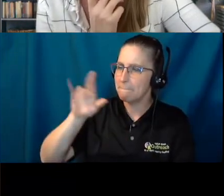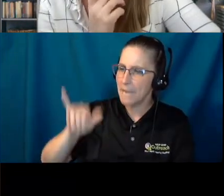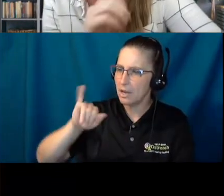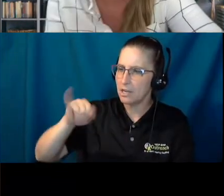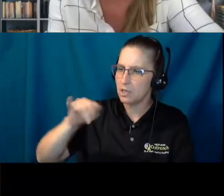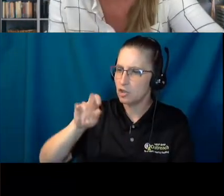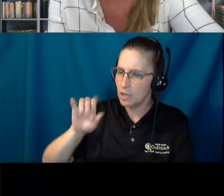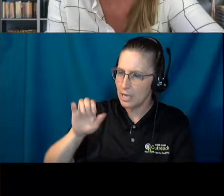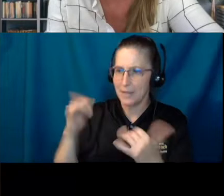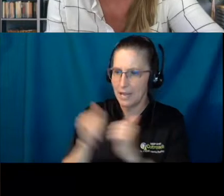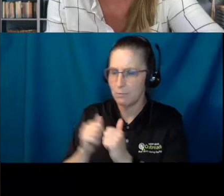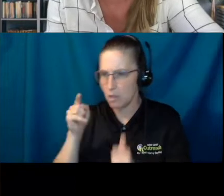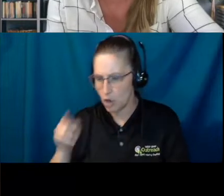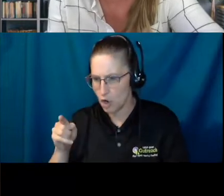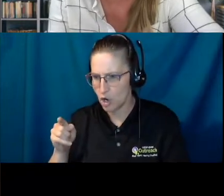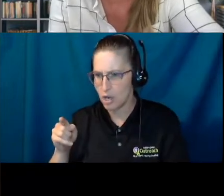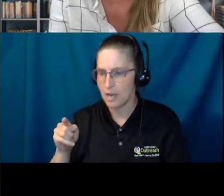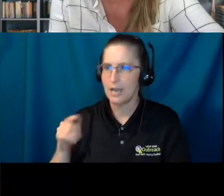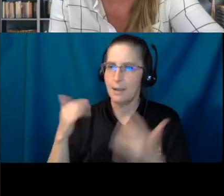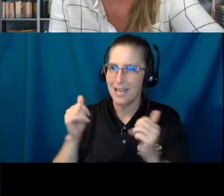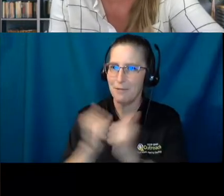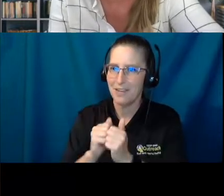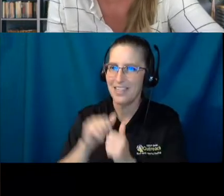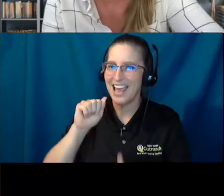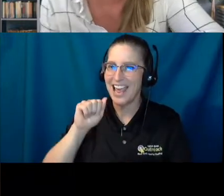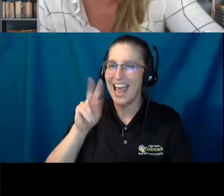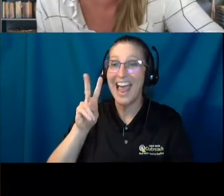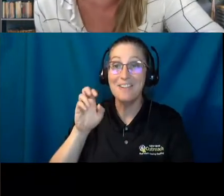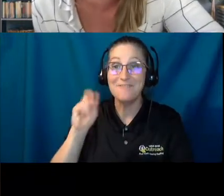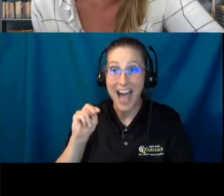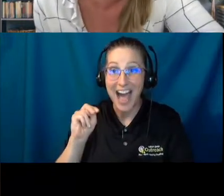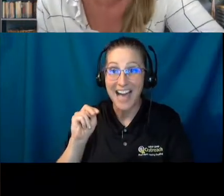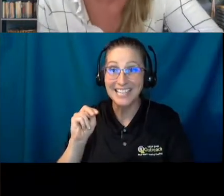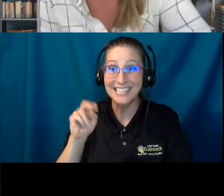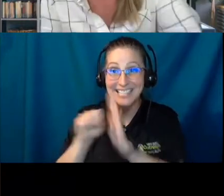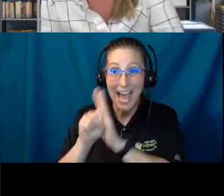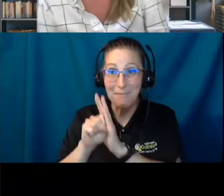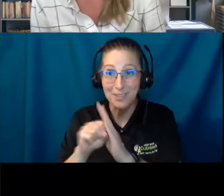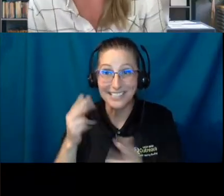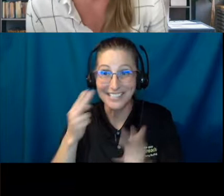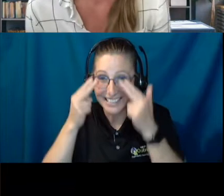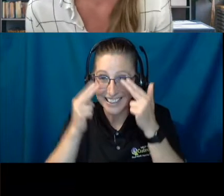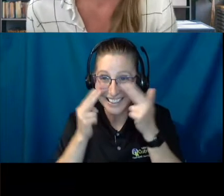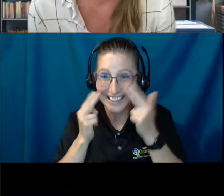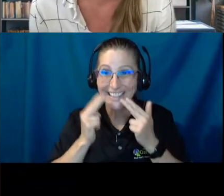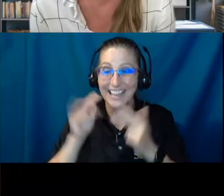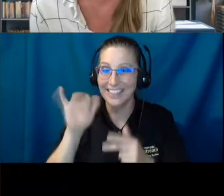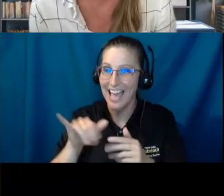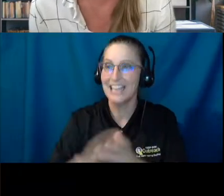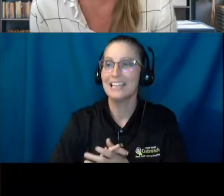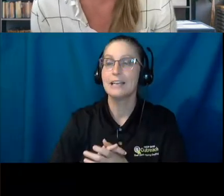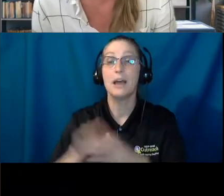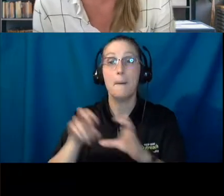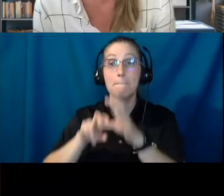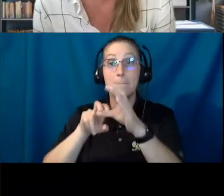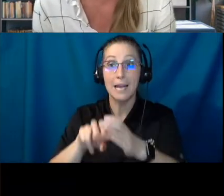with Avon mini samples. Did I say that right? Bus rides on the way to sporting events. Yeah,